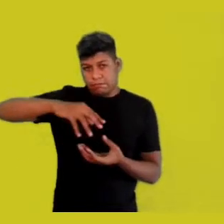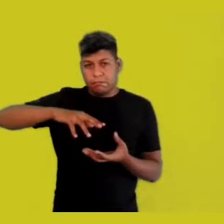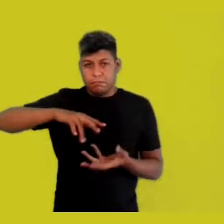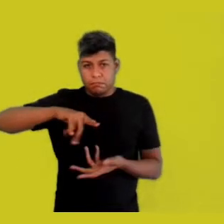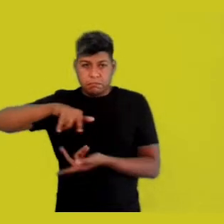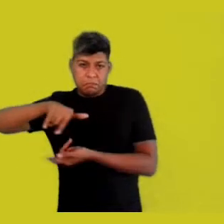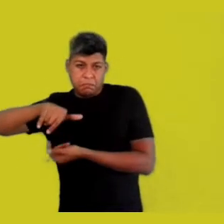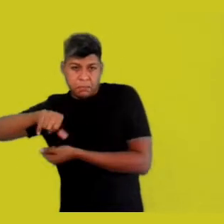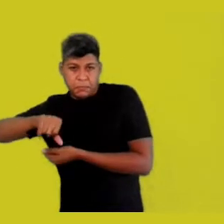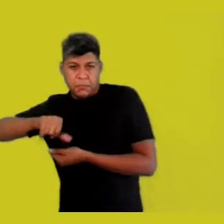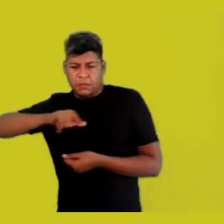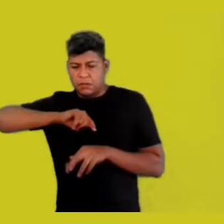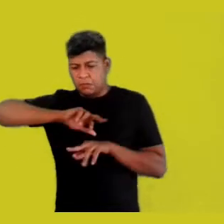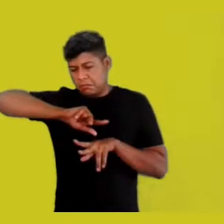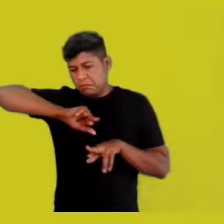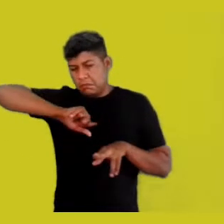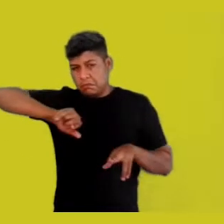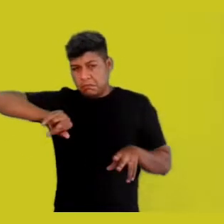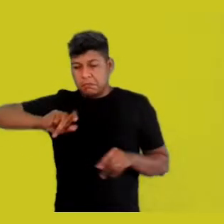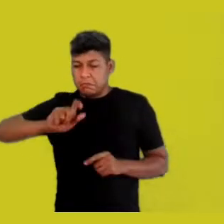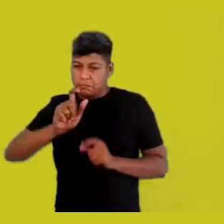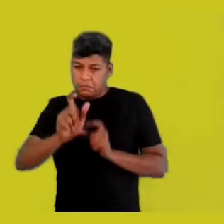and so many other terms of the kind,